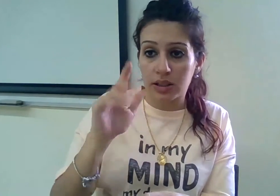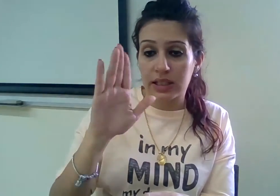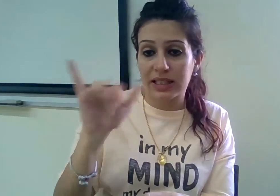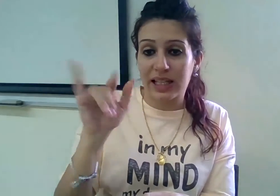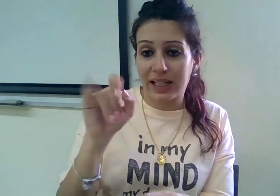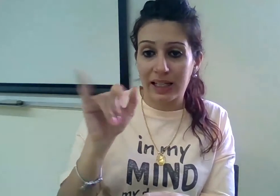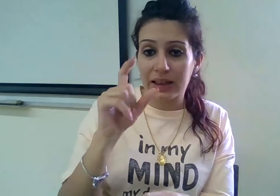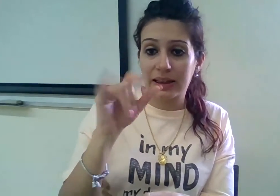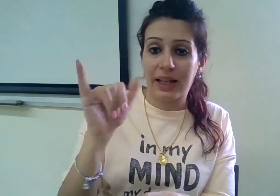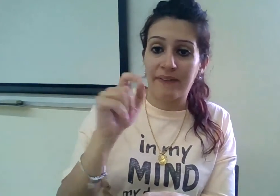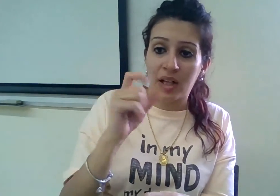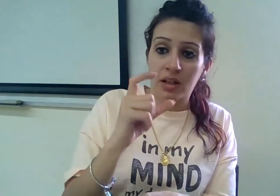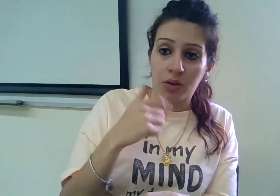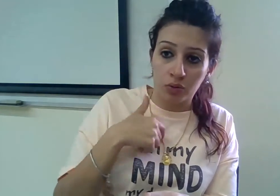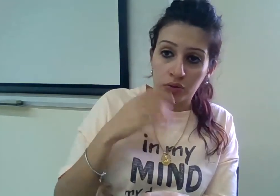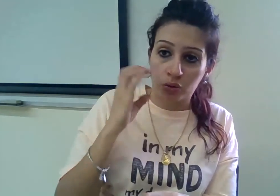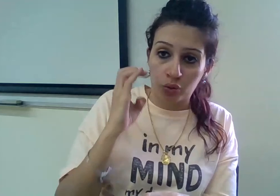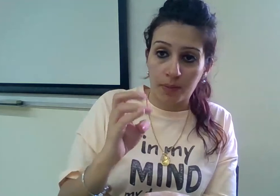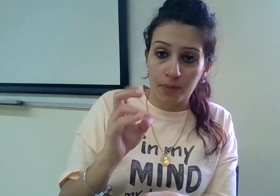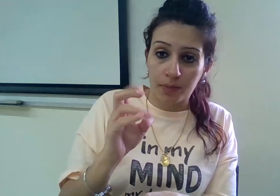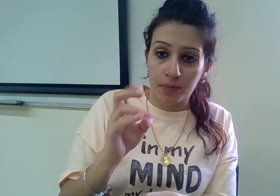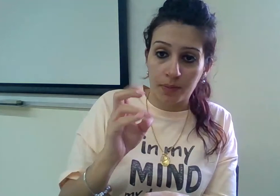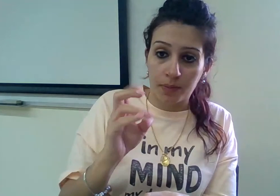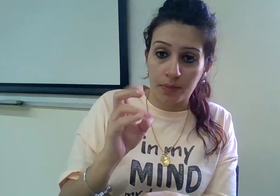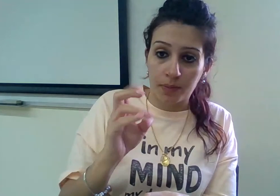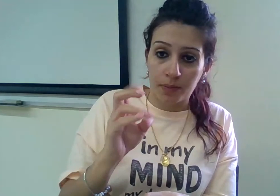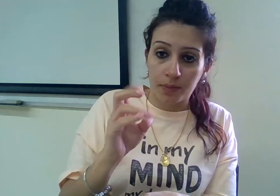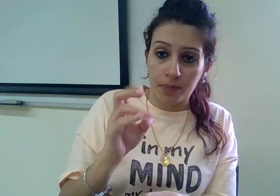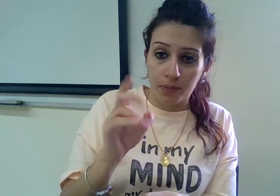I would hand over the floor to Ya-Ling or Eszter, Thank you.